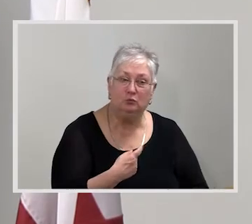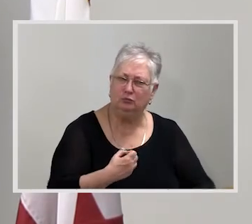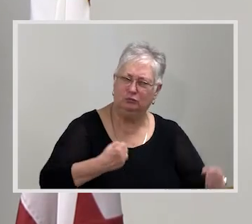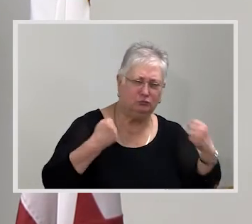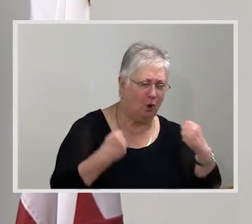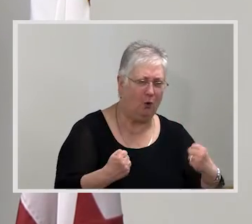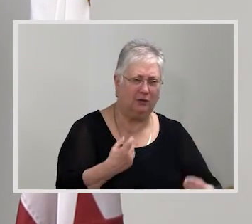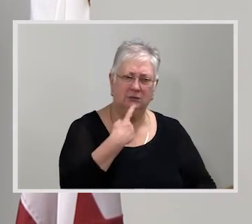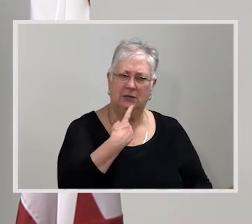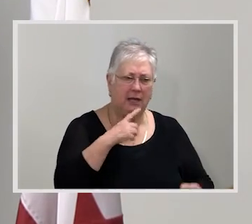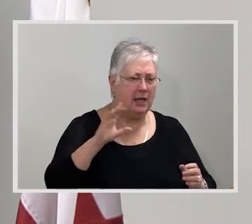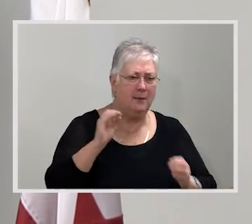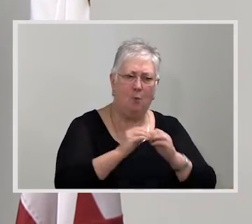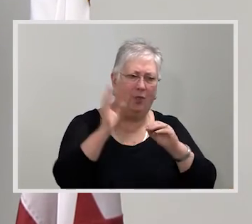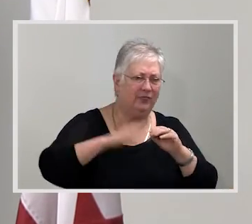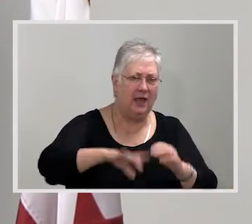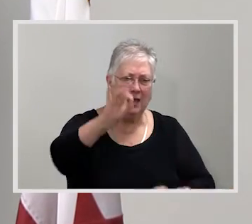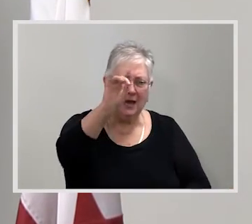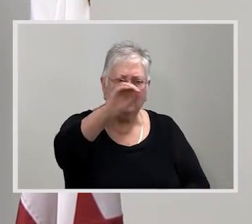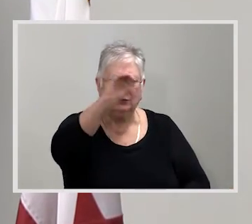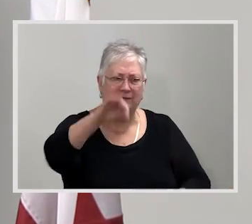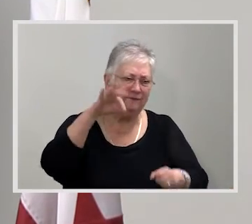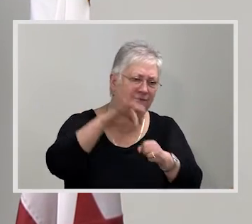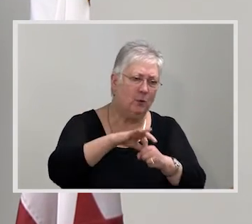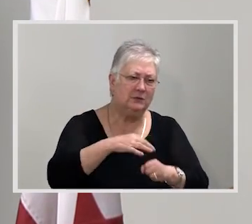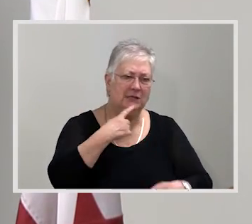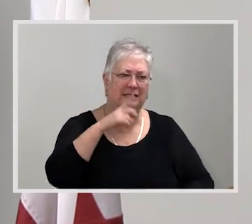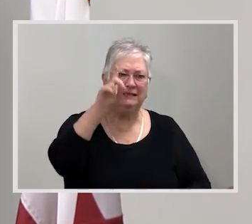MORE THAN 80% OF THE VOTE.